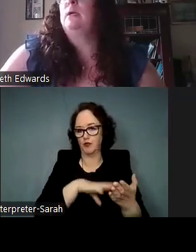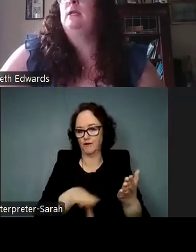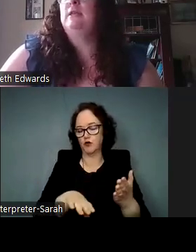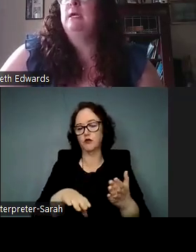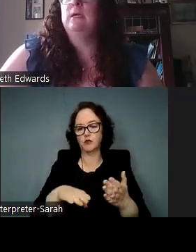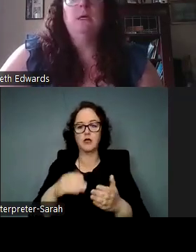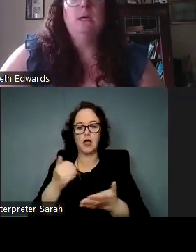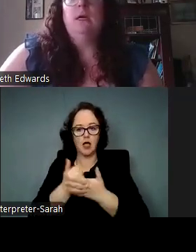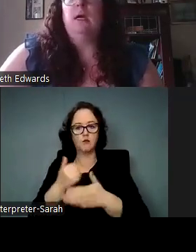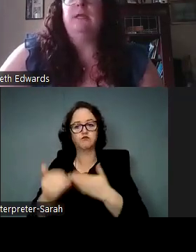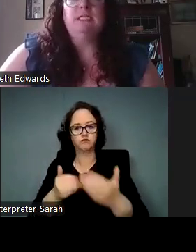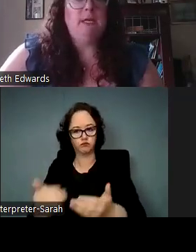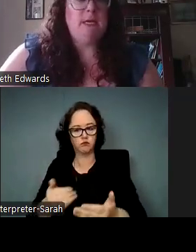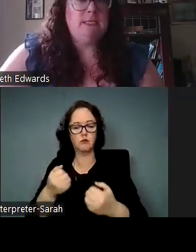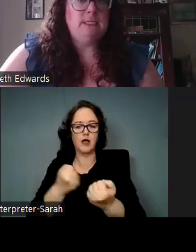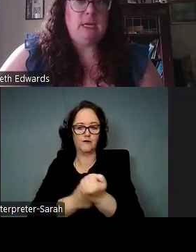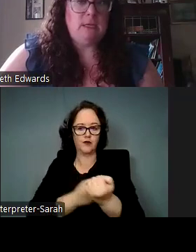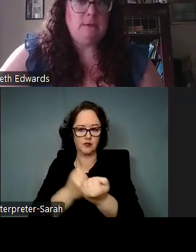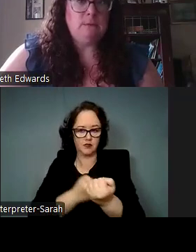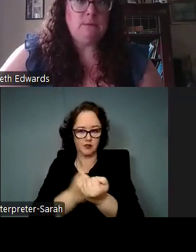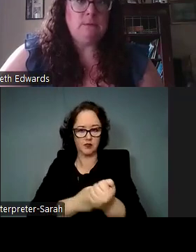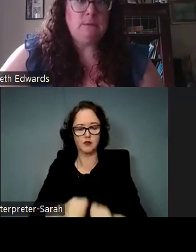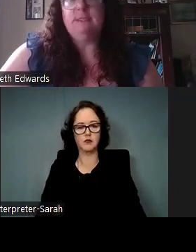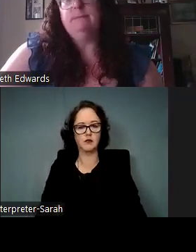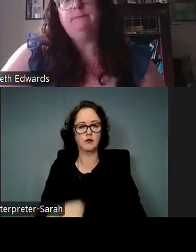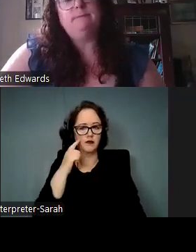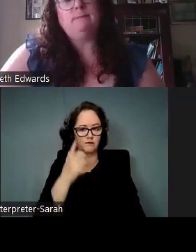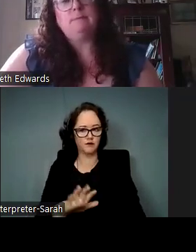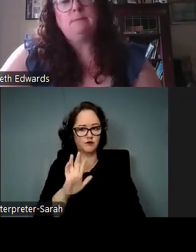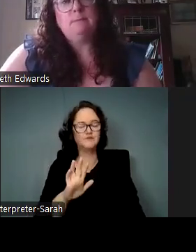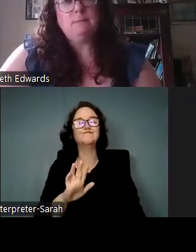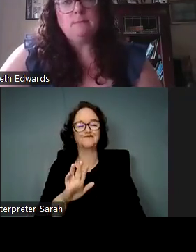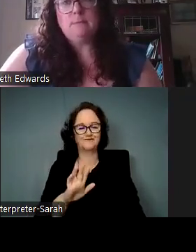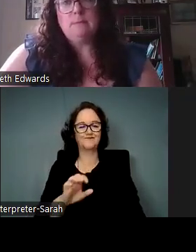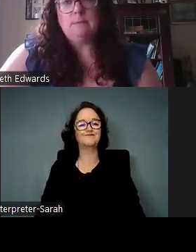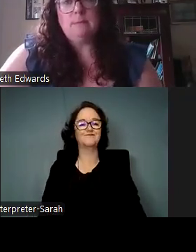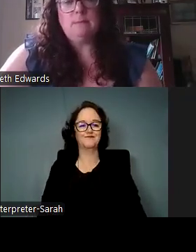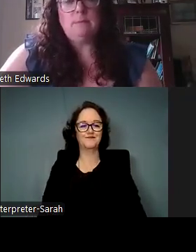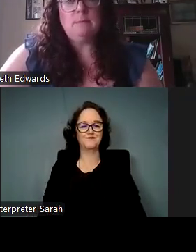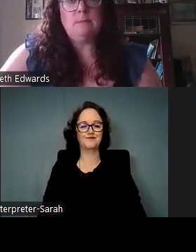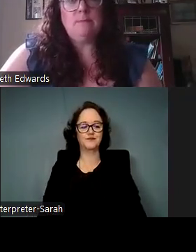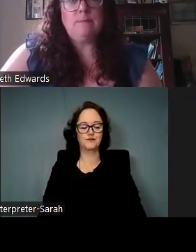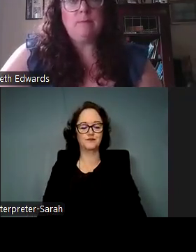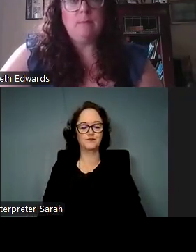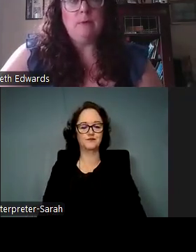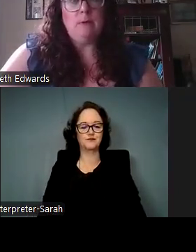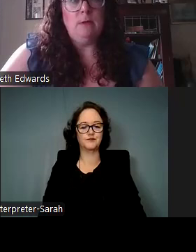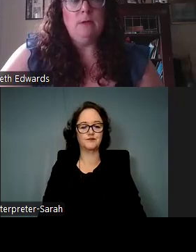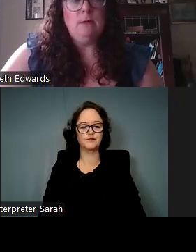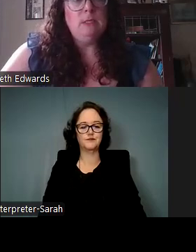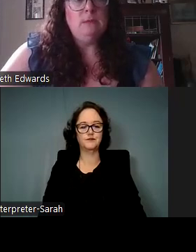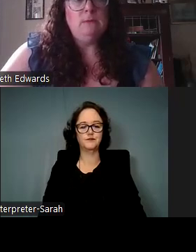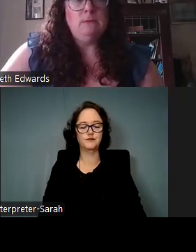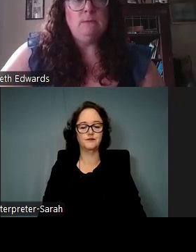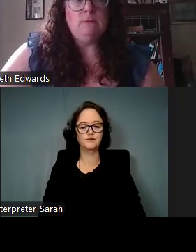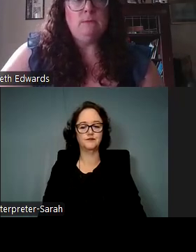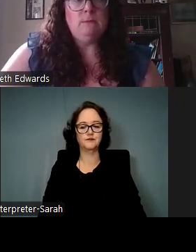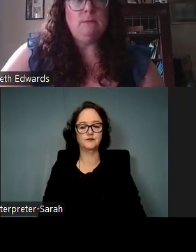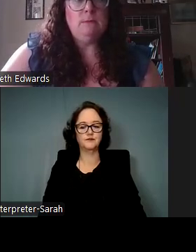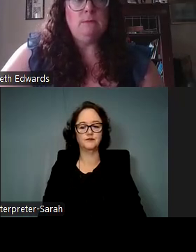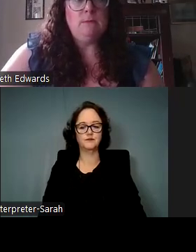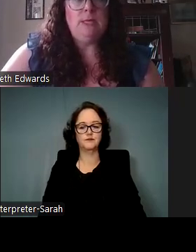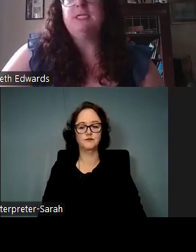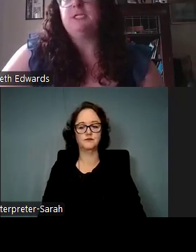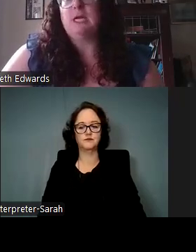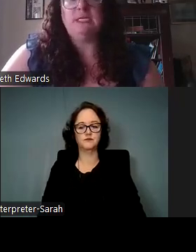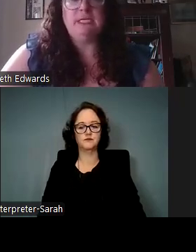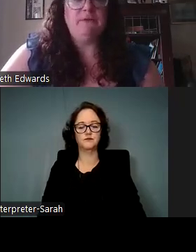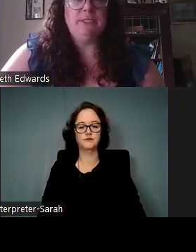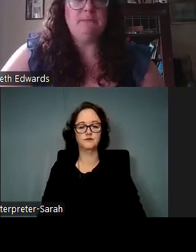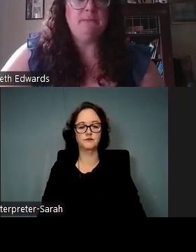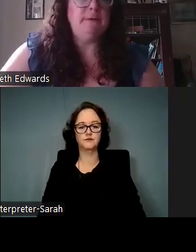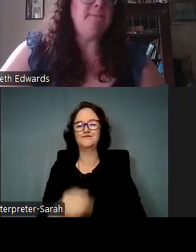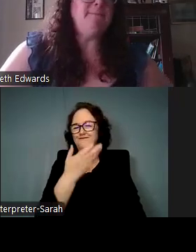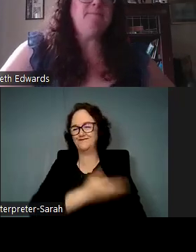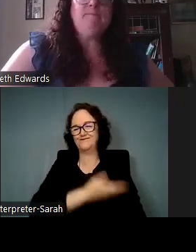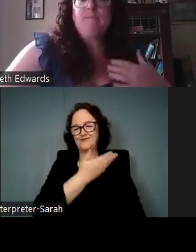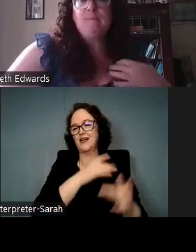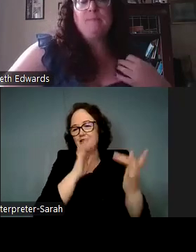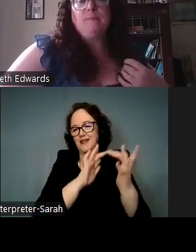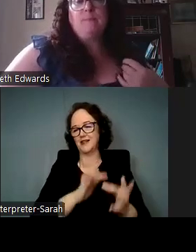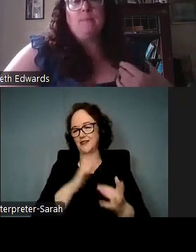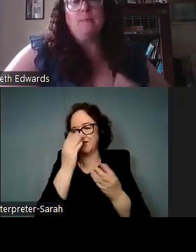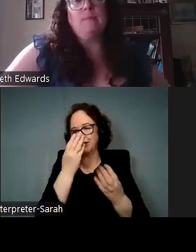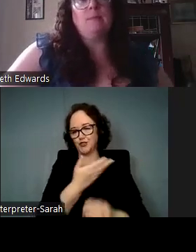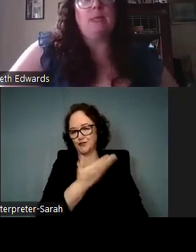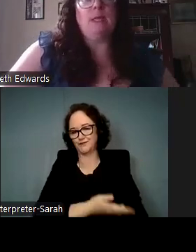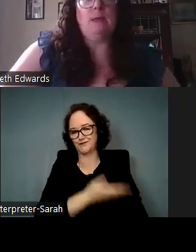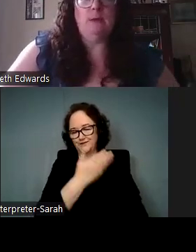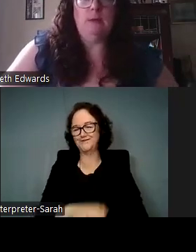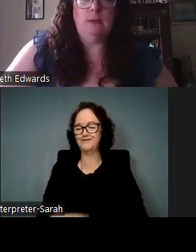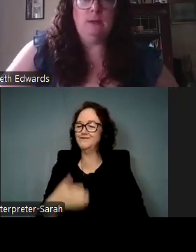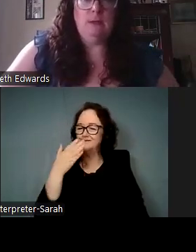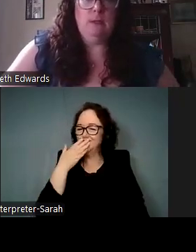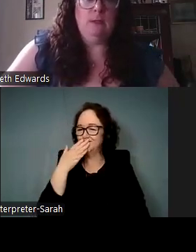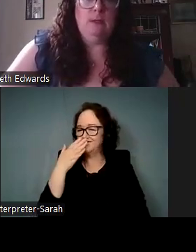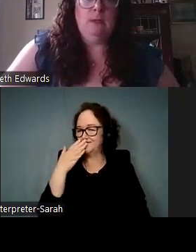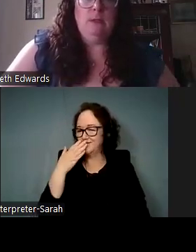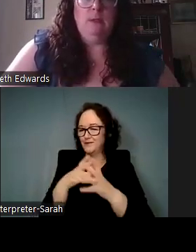Kate Brady: Thank you very much, Elizabeth. That's so helpful,